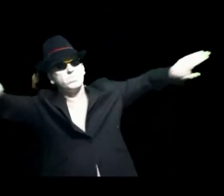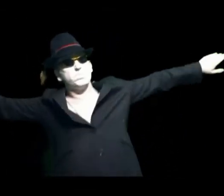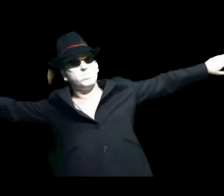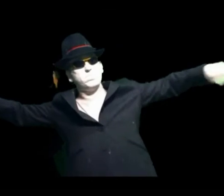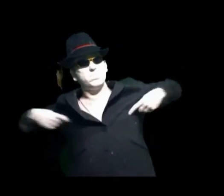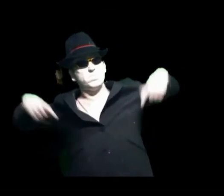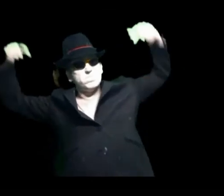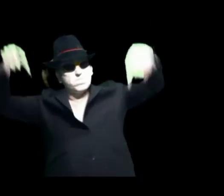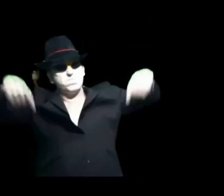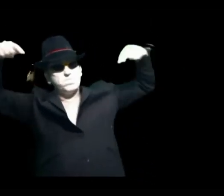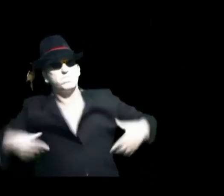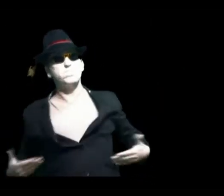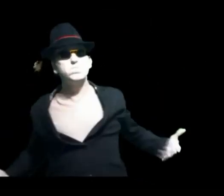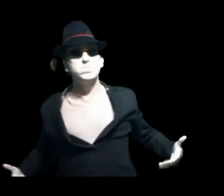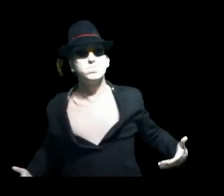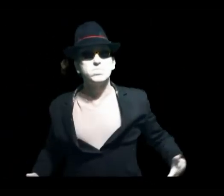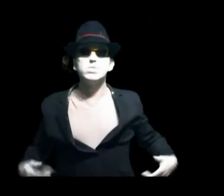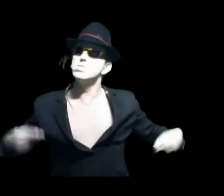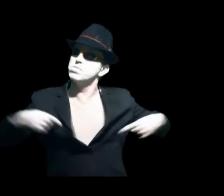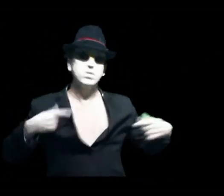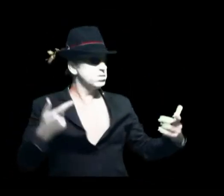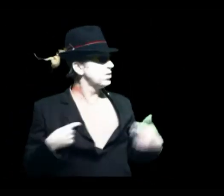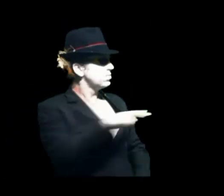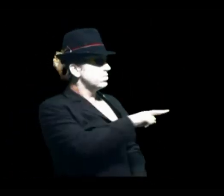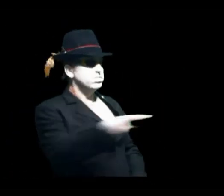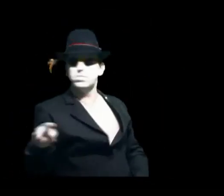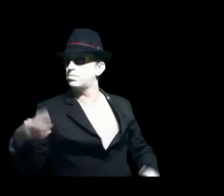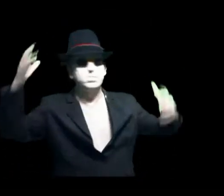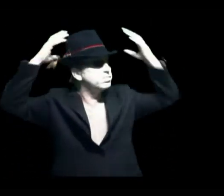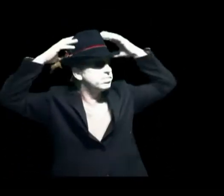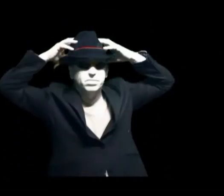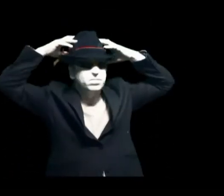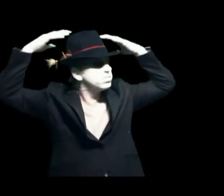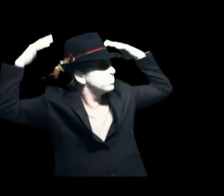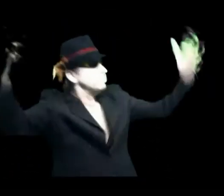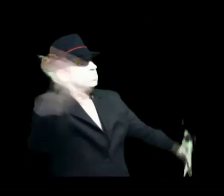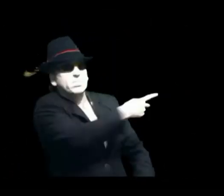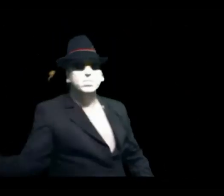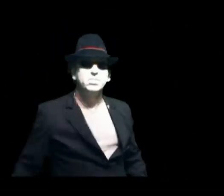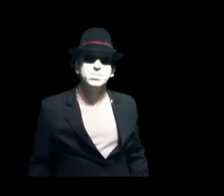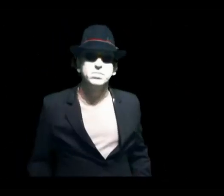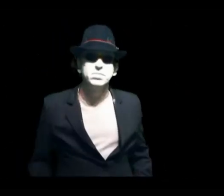Make way cos it's our turn shit. In this day and age I can't believe what I'm seeing shit